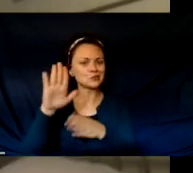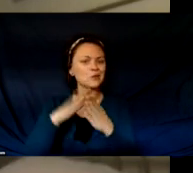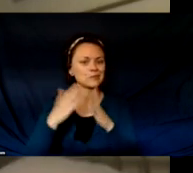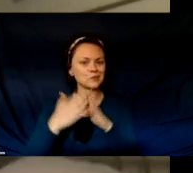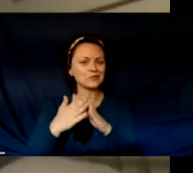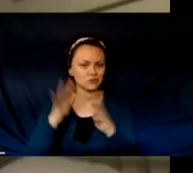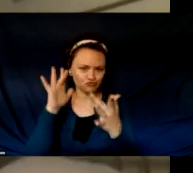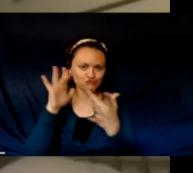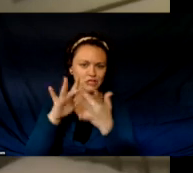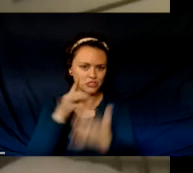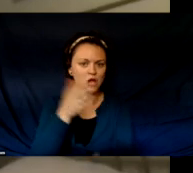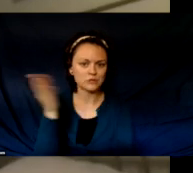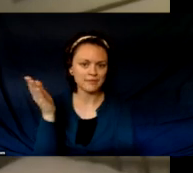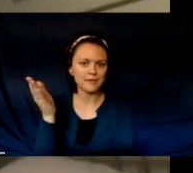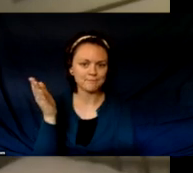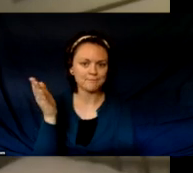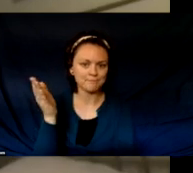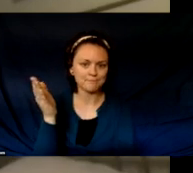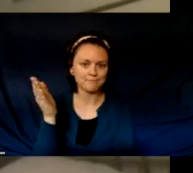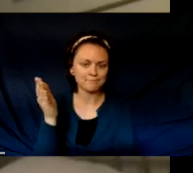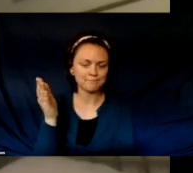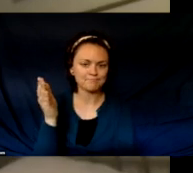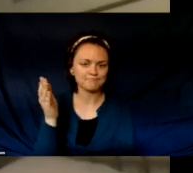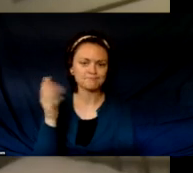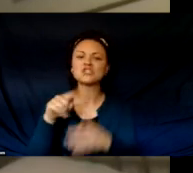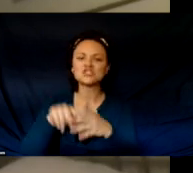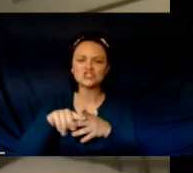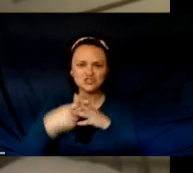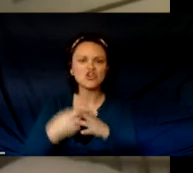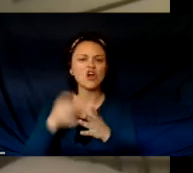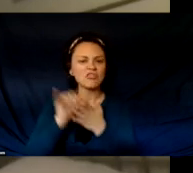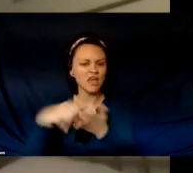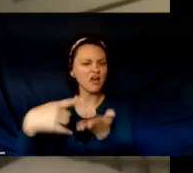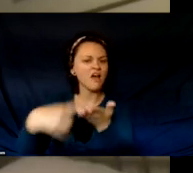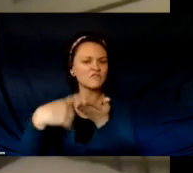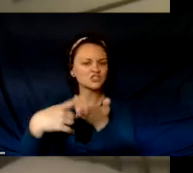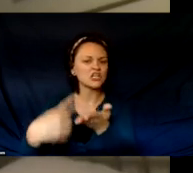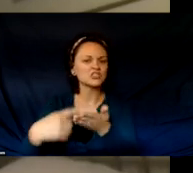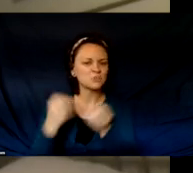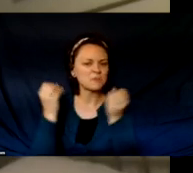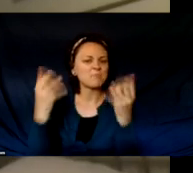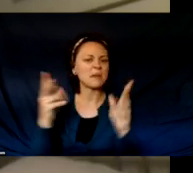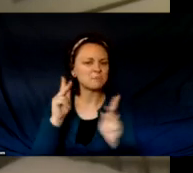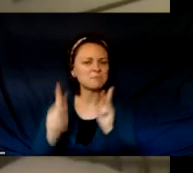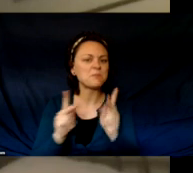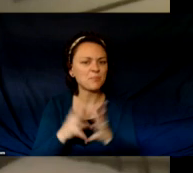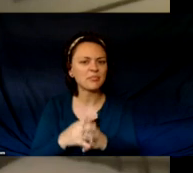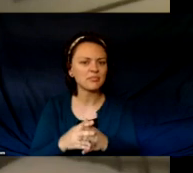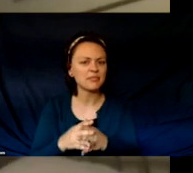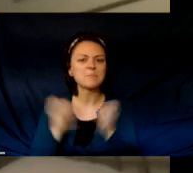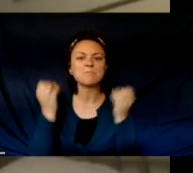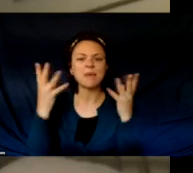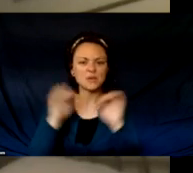and start making those connections. First and foremost, make sure that your project is meaningfully,